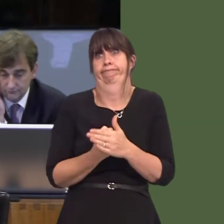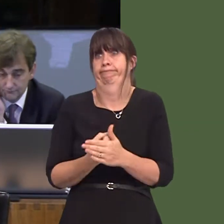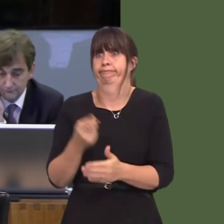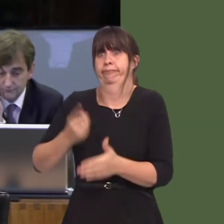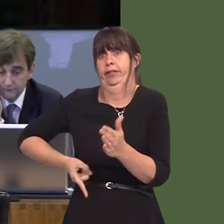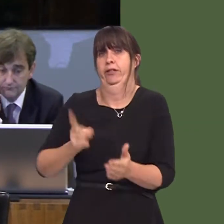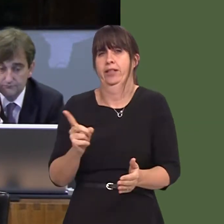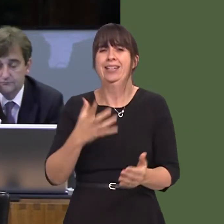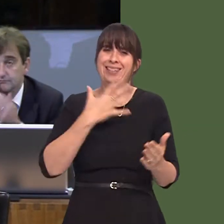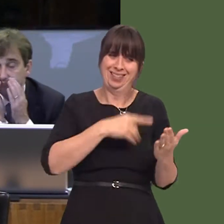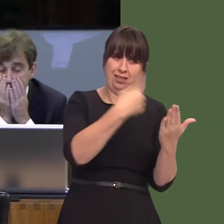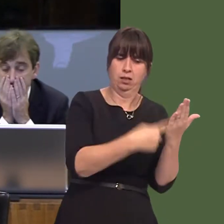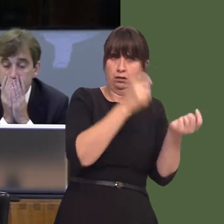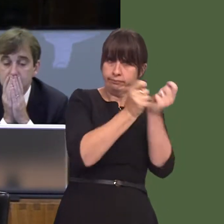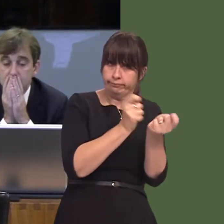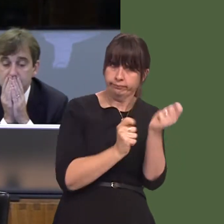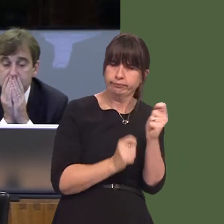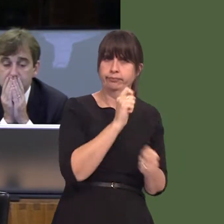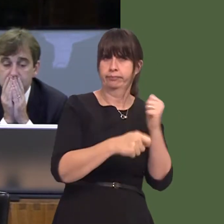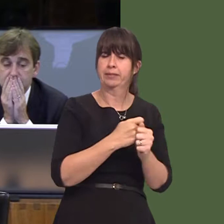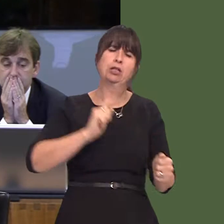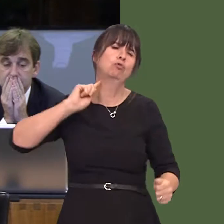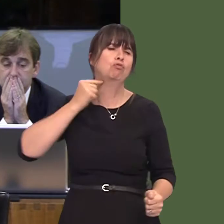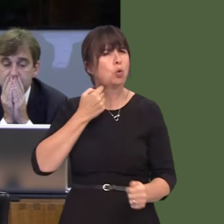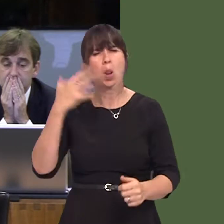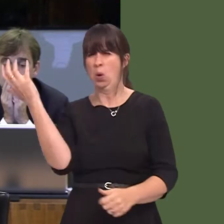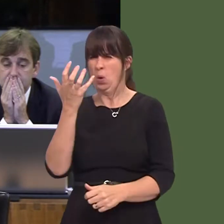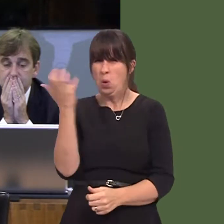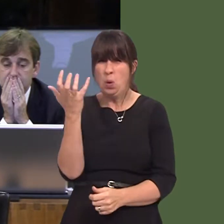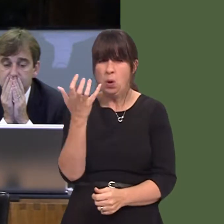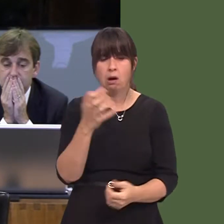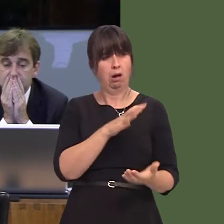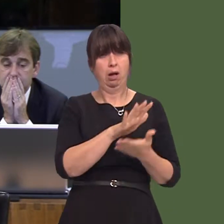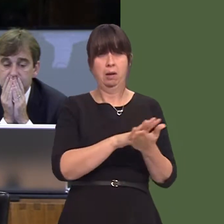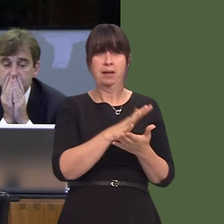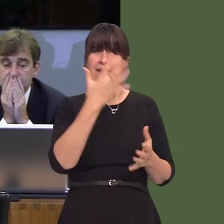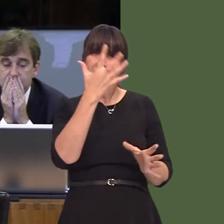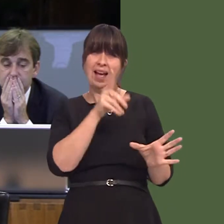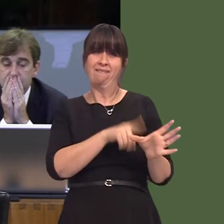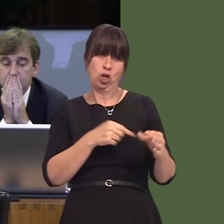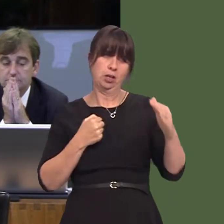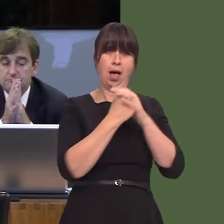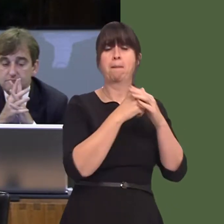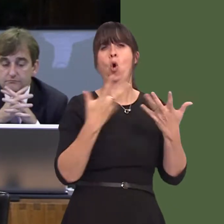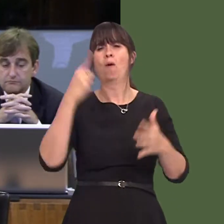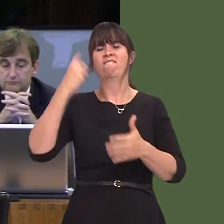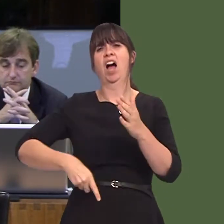powers available, and the sanctions available, when animal cruelty cases are brought before the courtsóup to five years and unlimited fines.